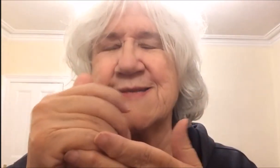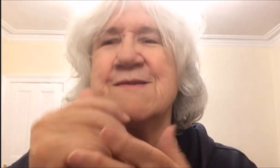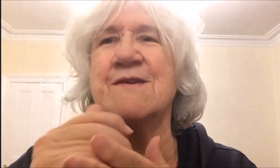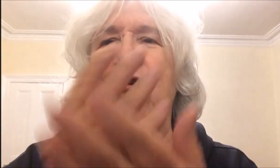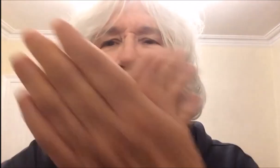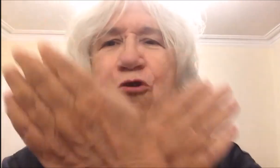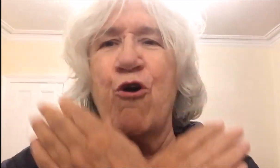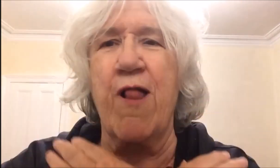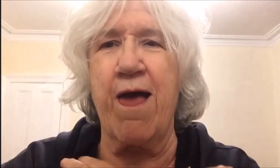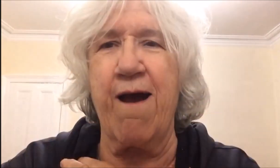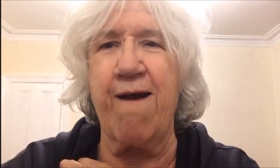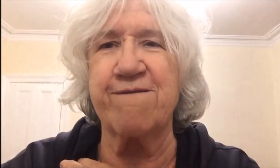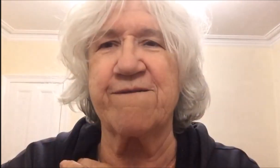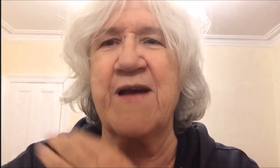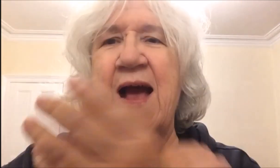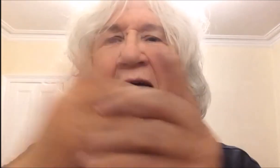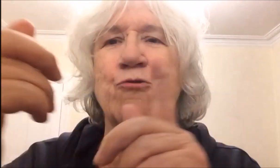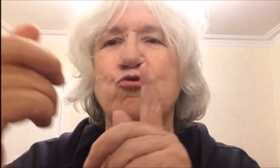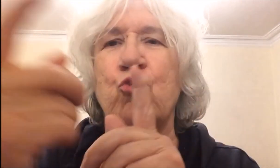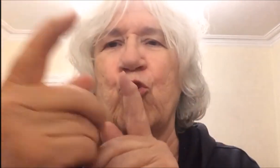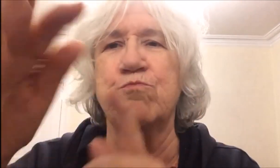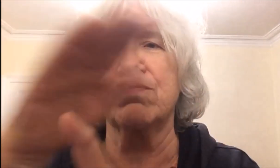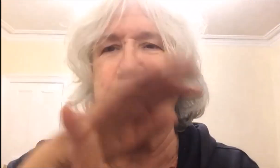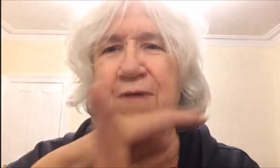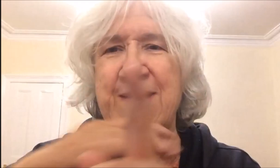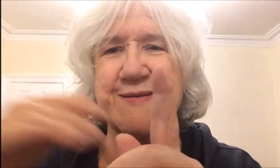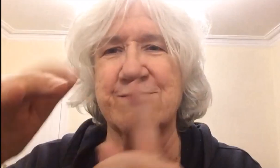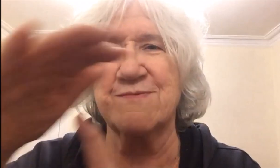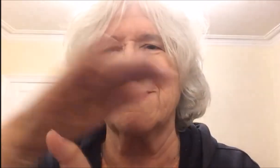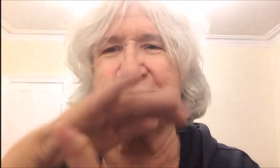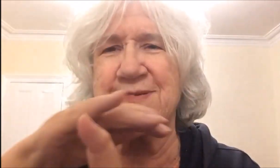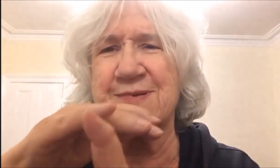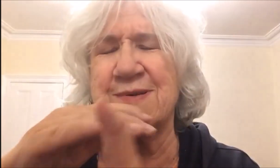your love, and your presence.